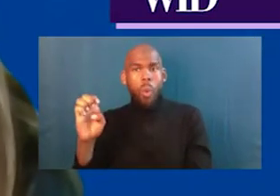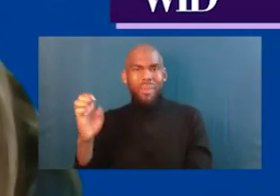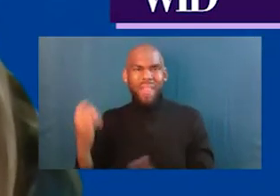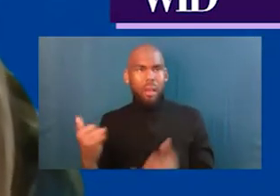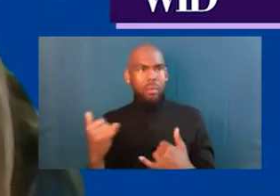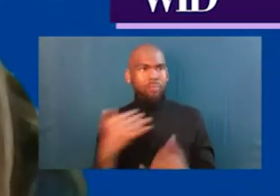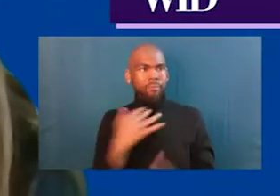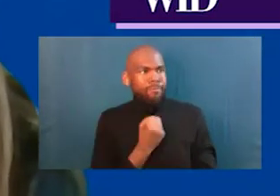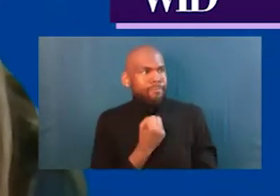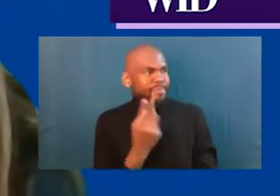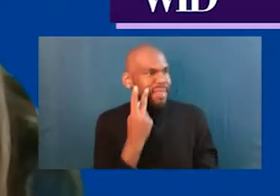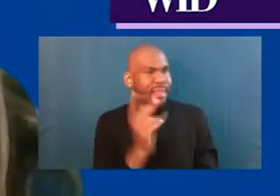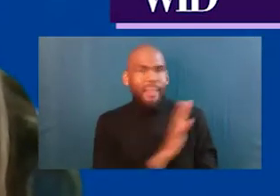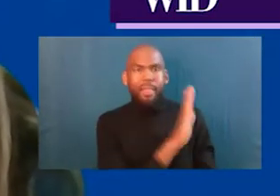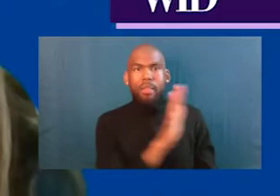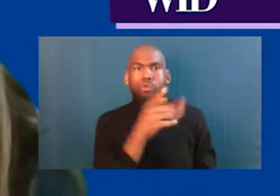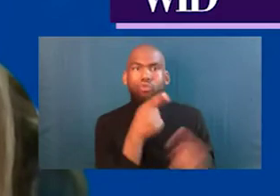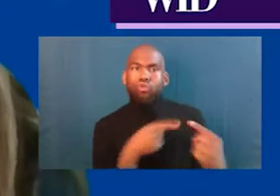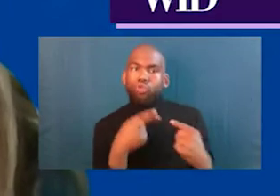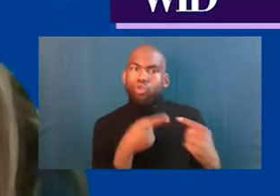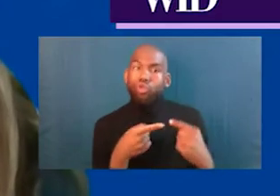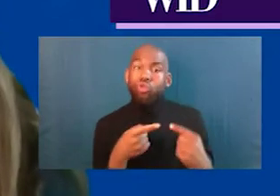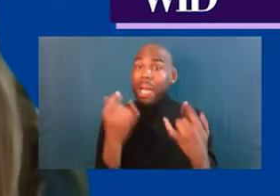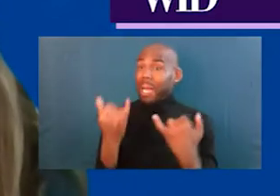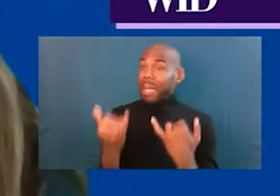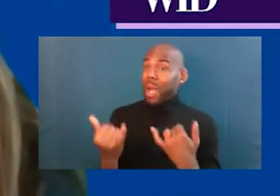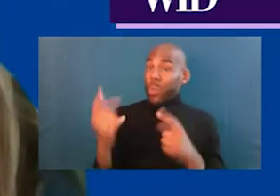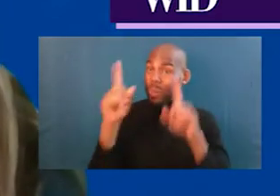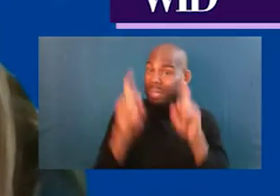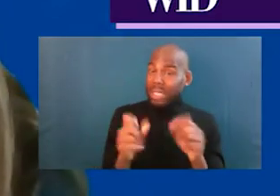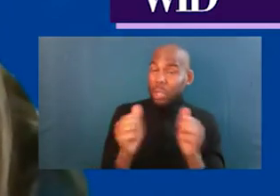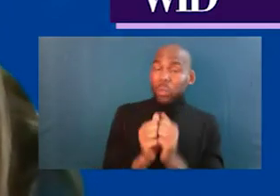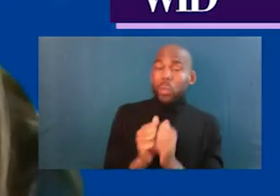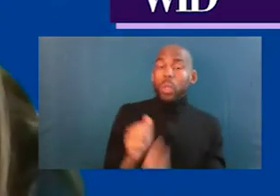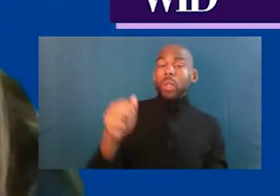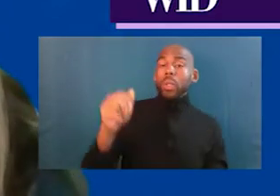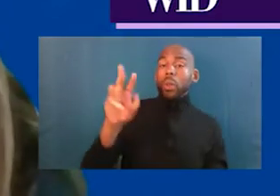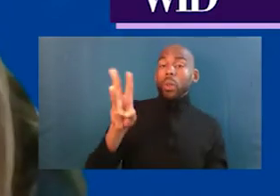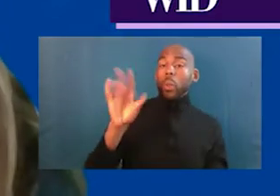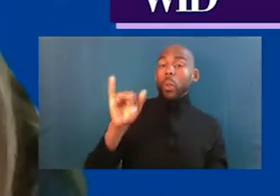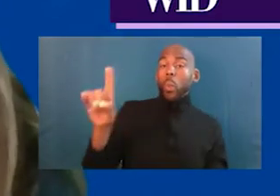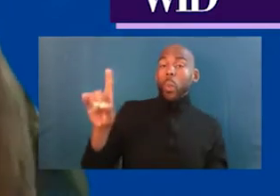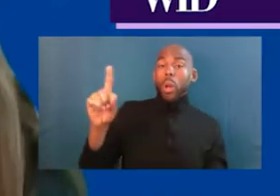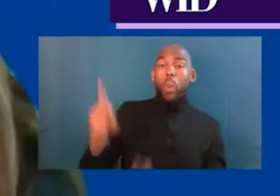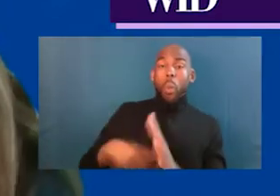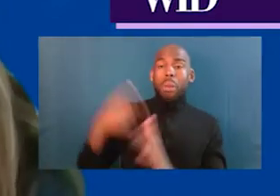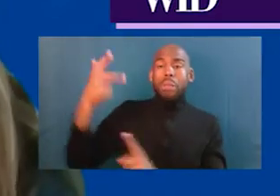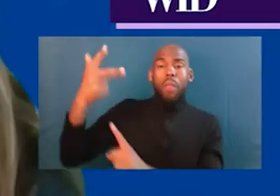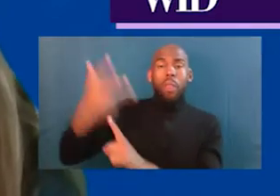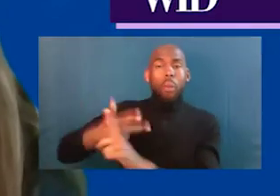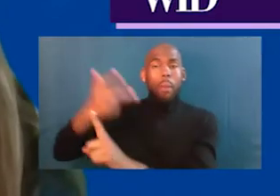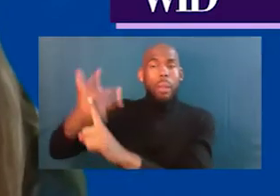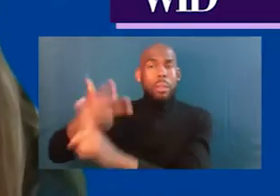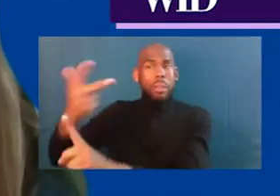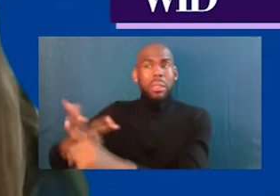have. And now we do testing with WID once a quarter, and we still find things that we